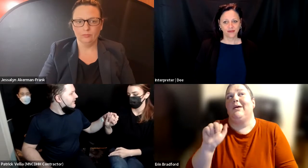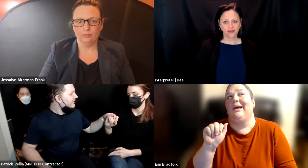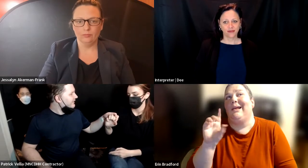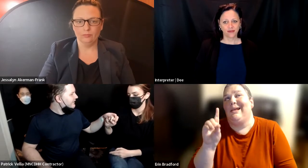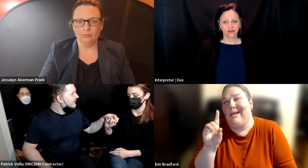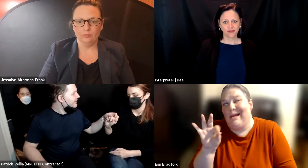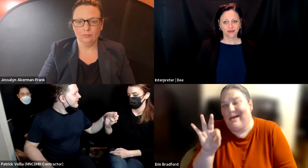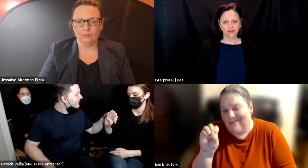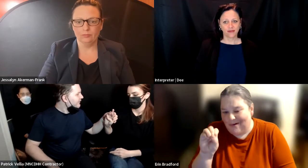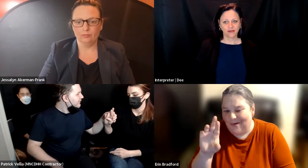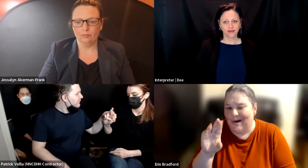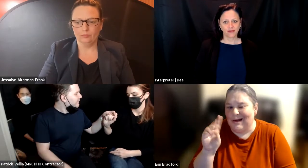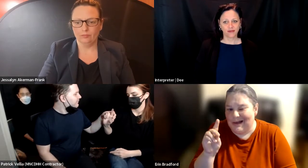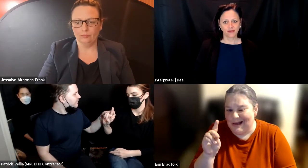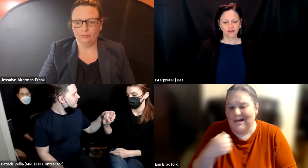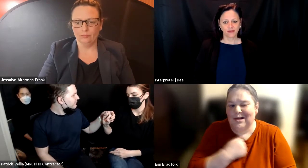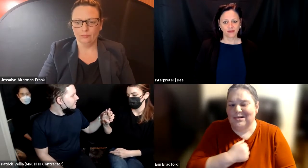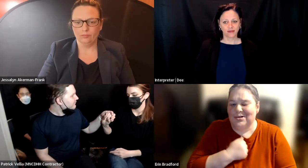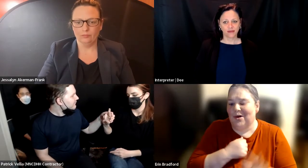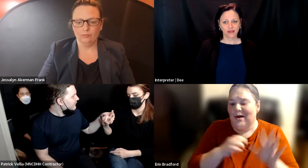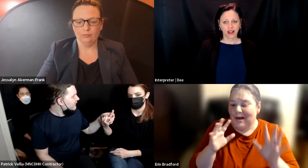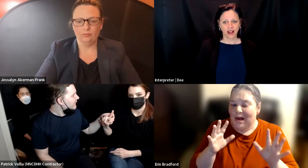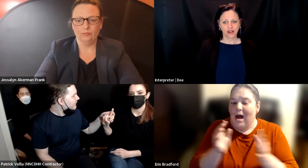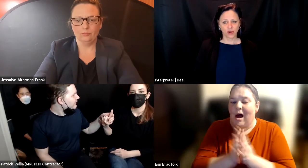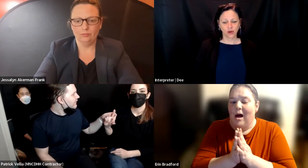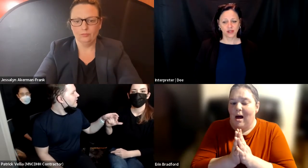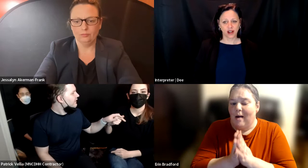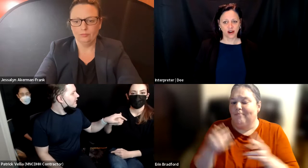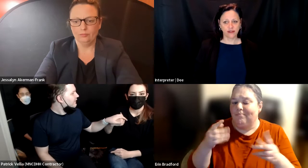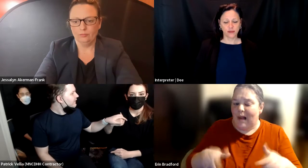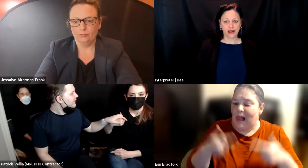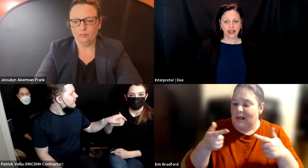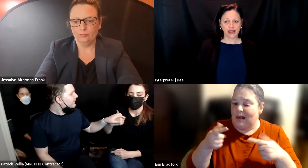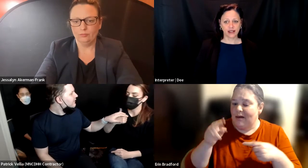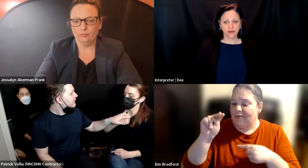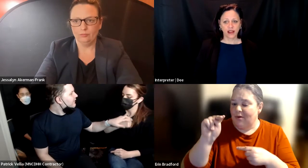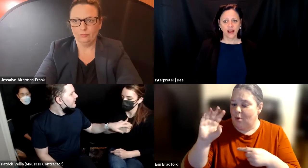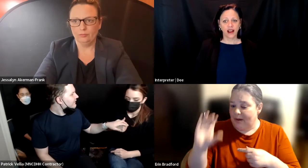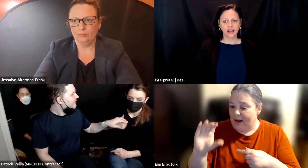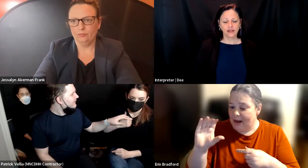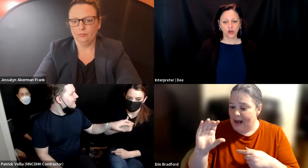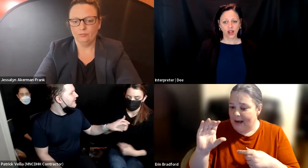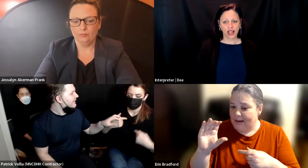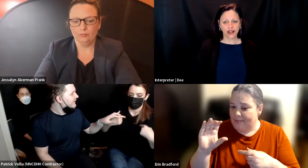My name is Erin Bradford.